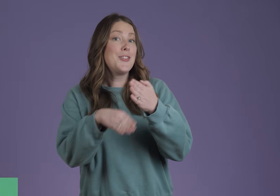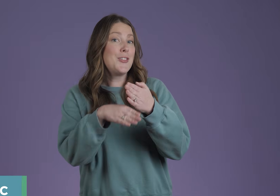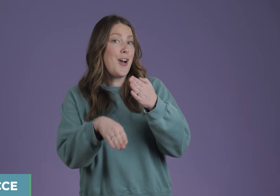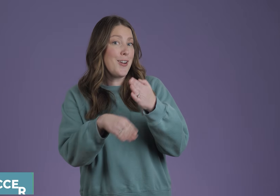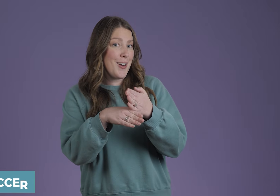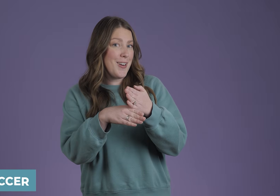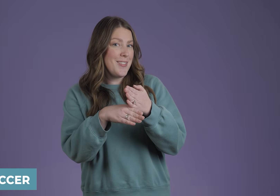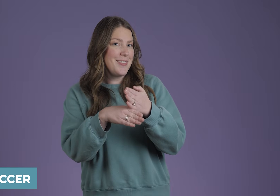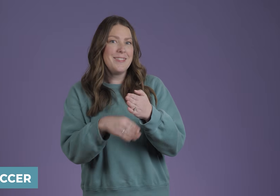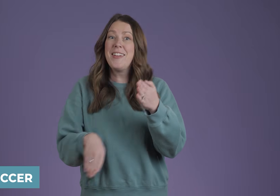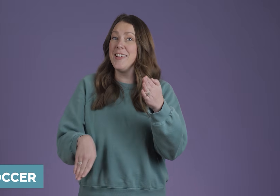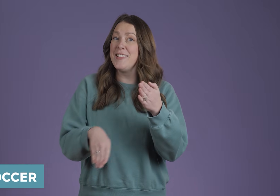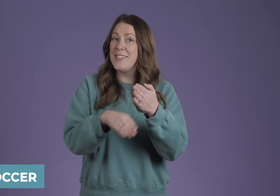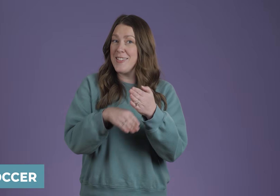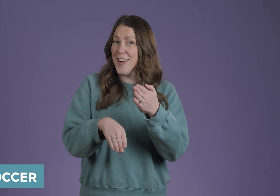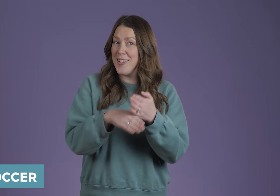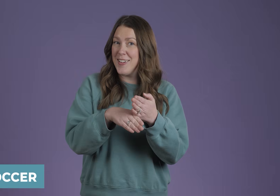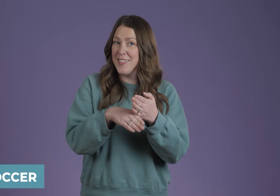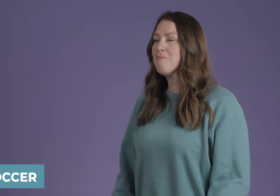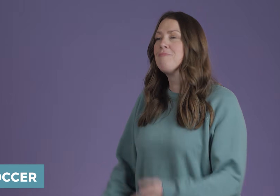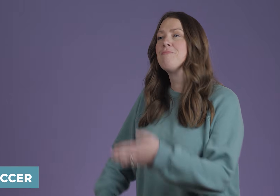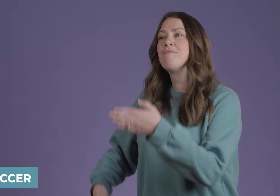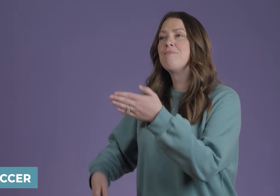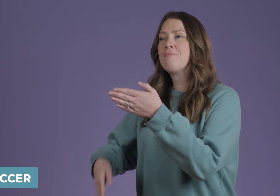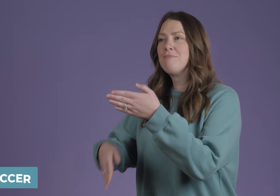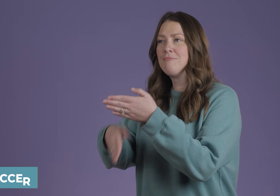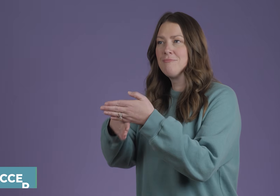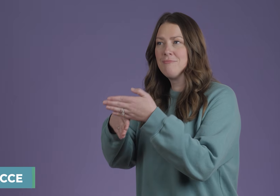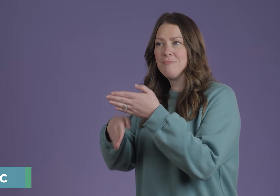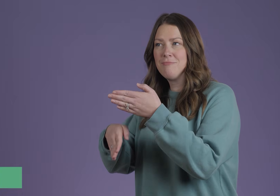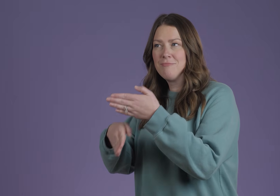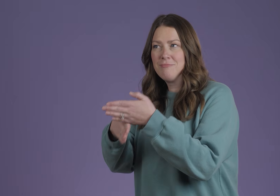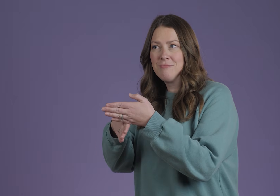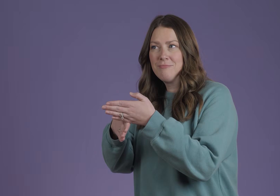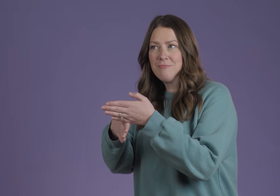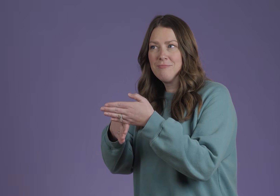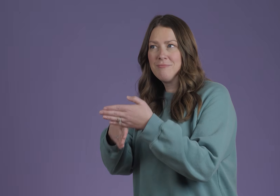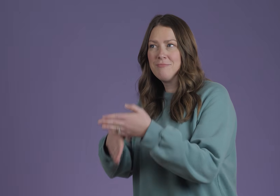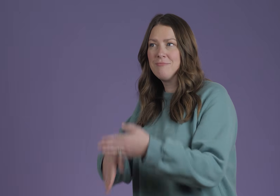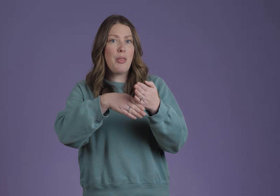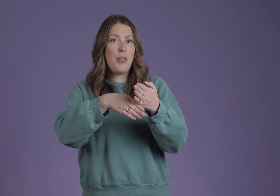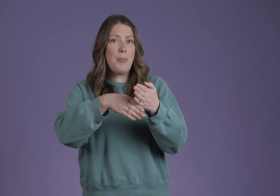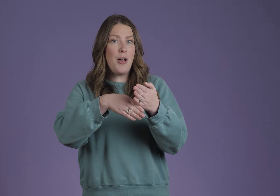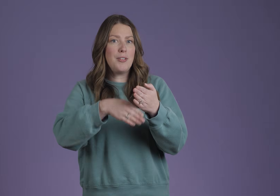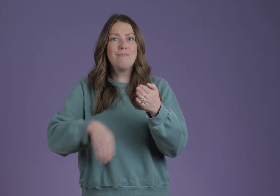Soccer. Your dominant hand is hitting the ball.